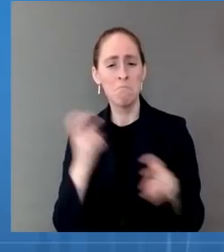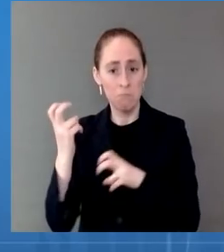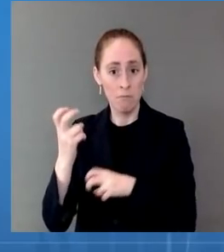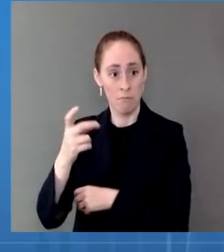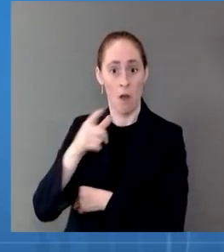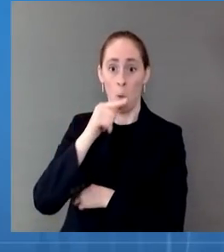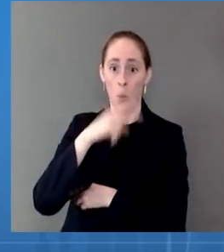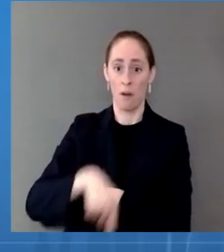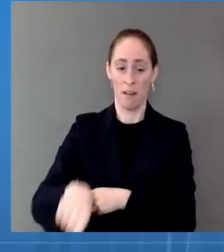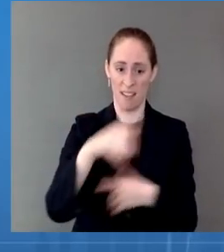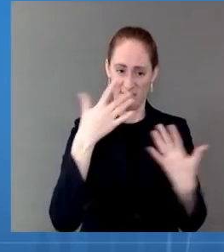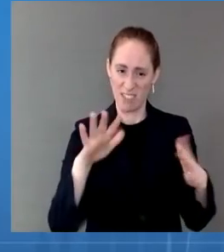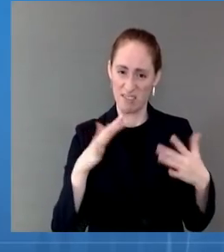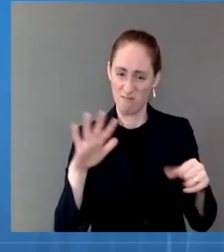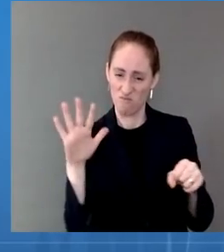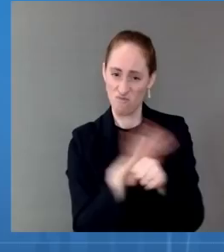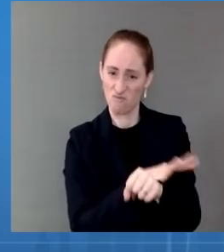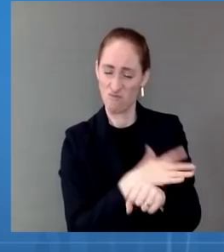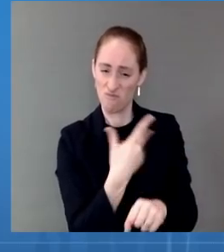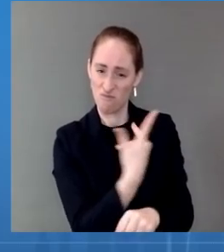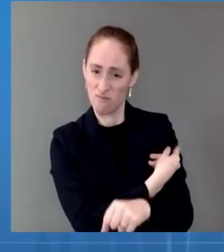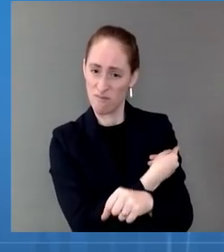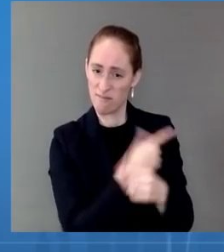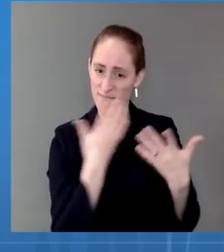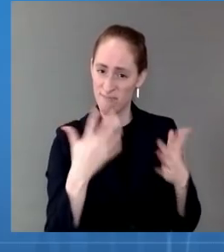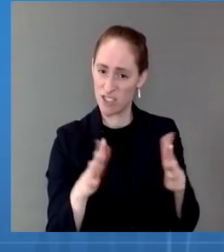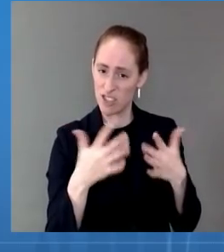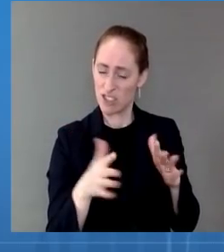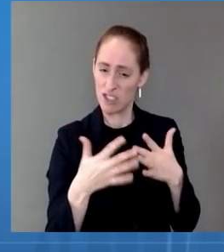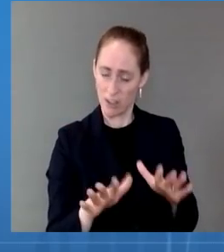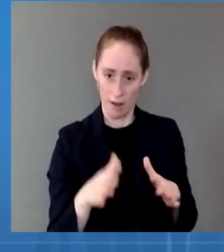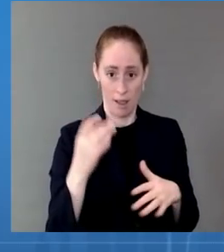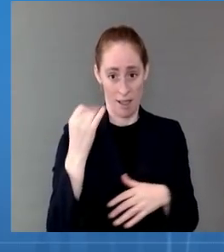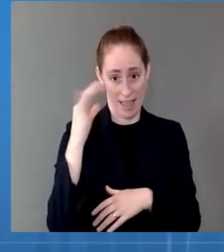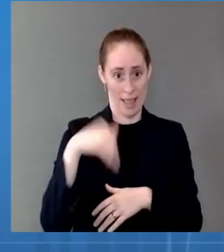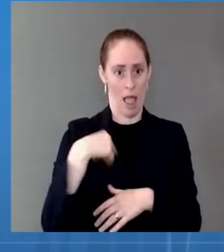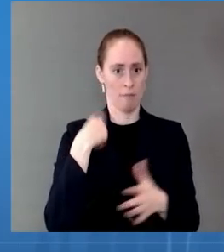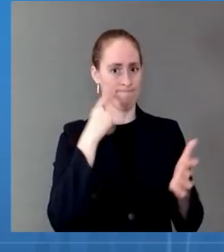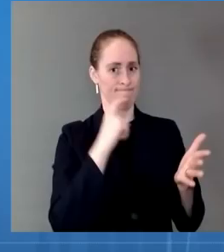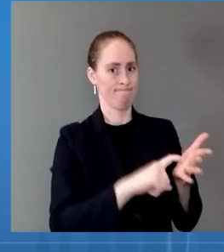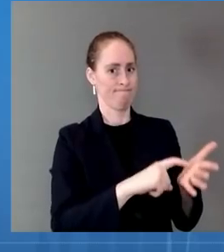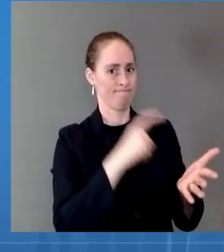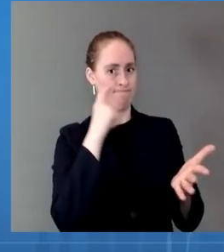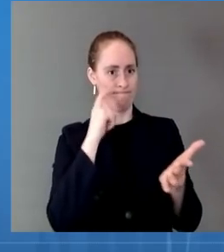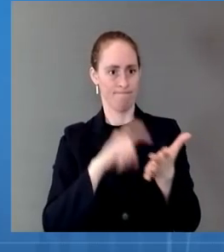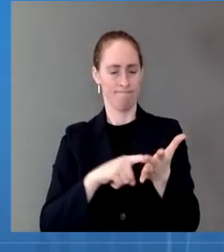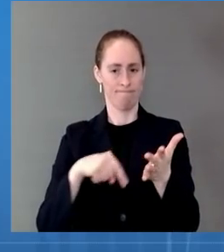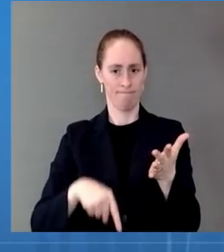We will continue to closely follow this variant to learn more about clinical severity, transmissibility